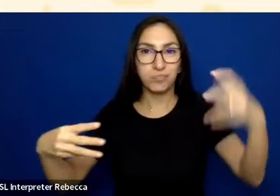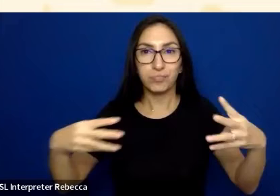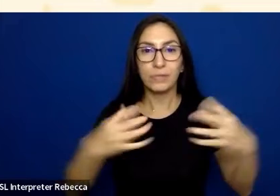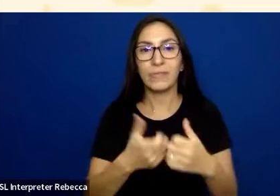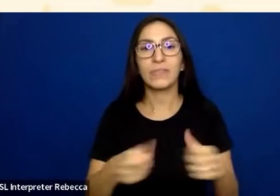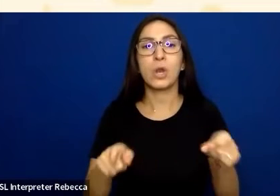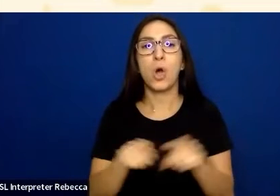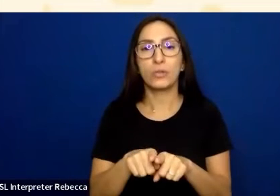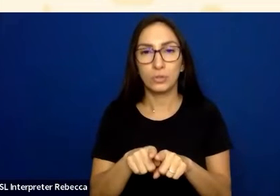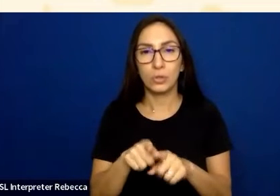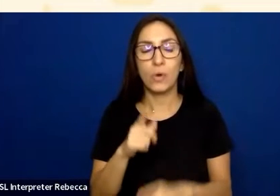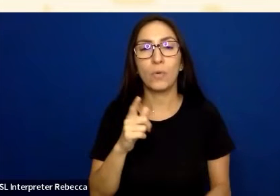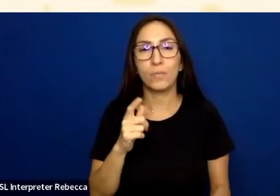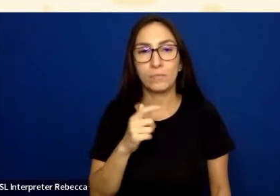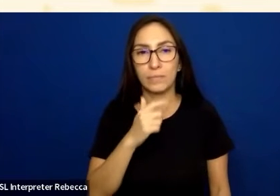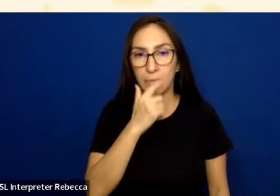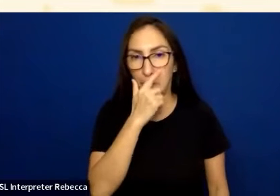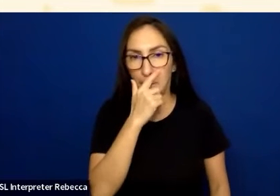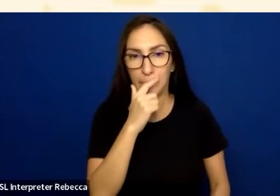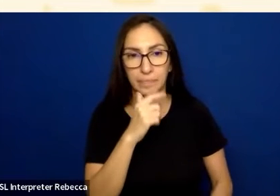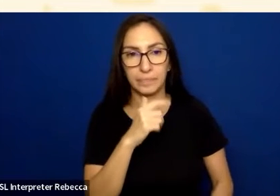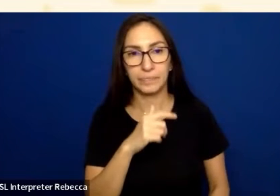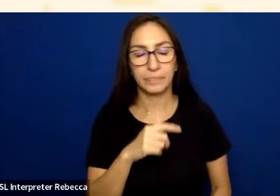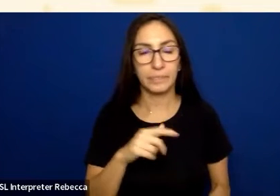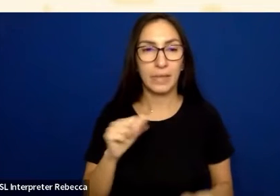One should be able to navigate to the main content,